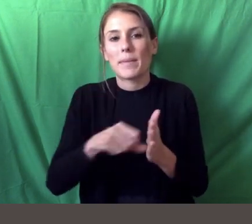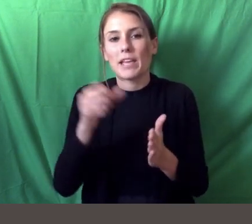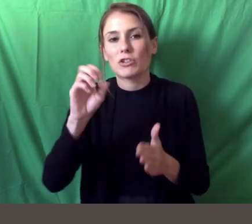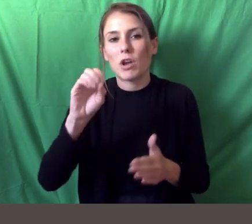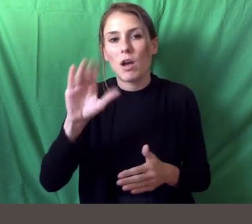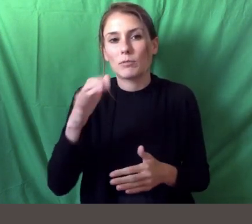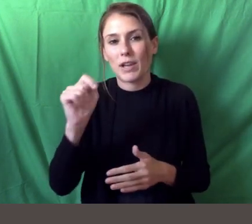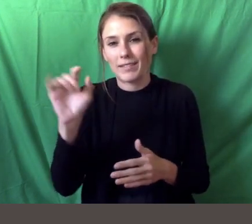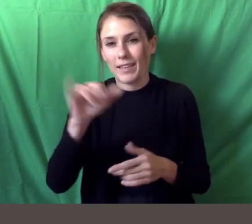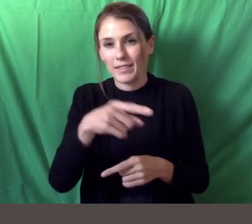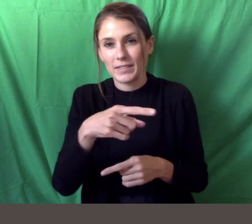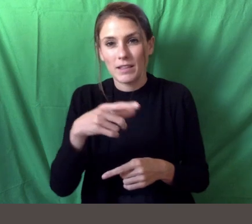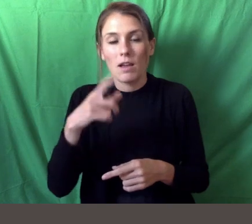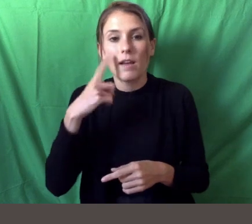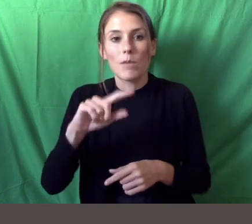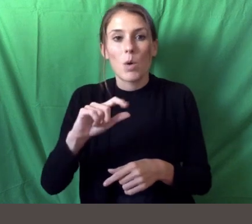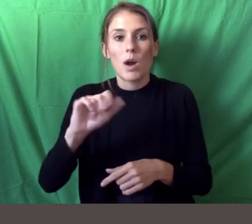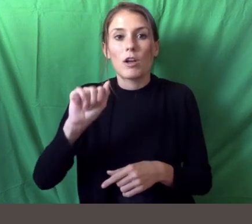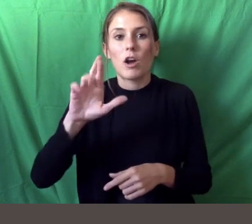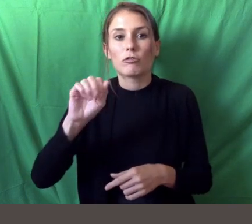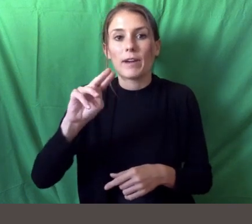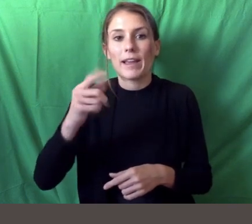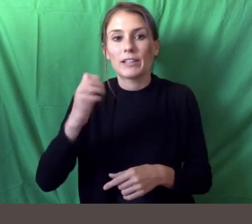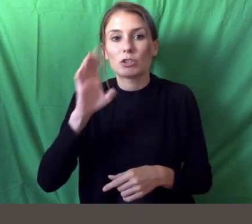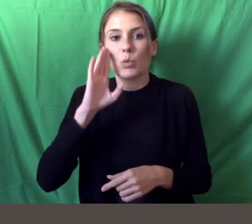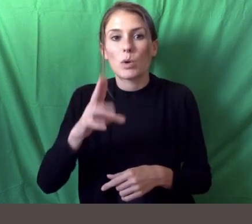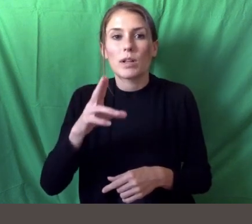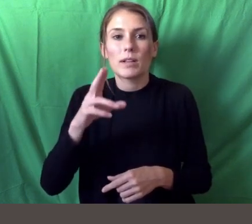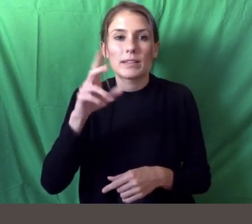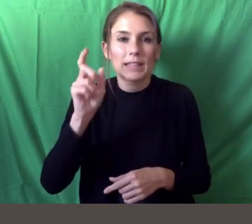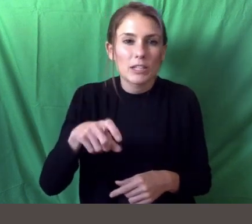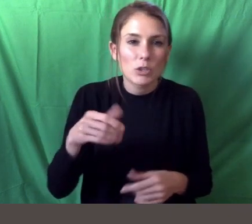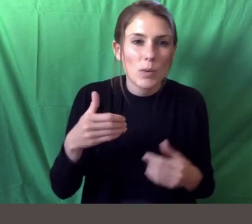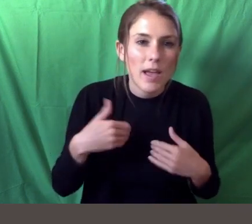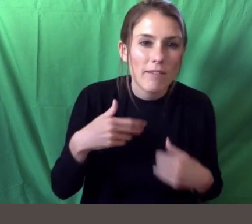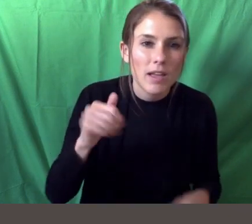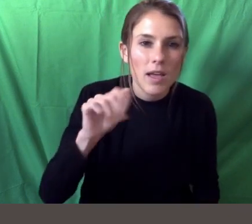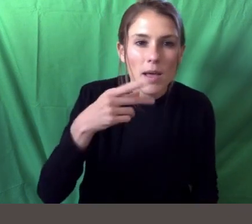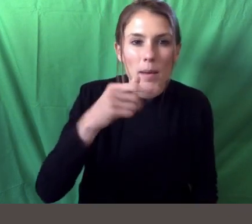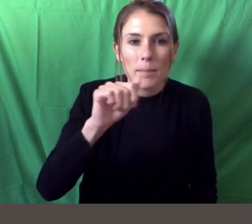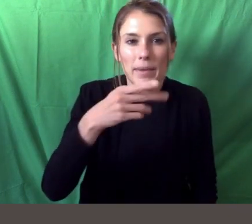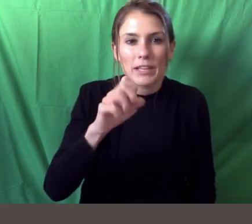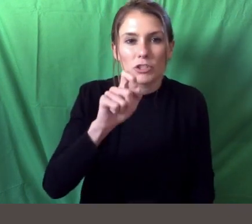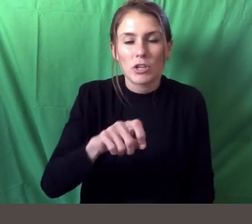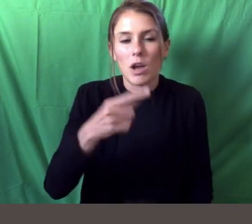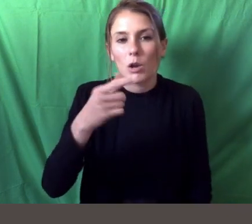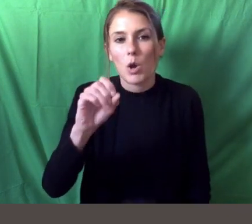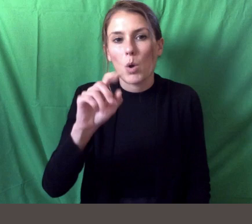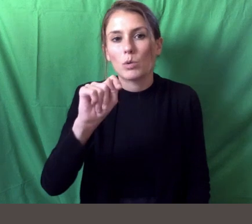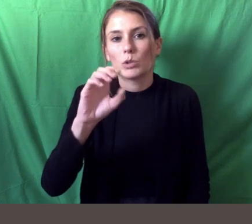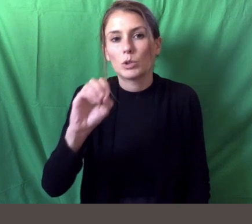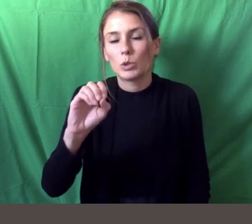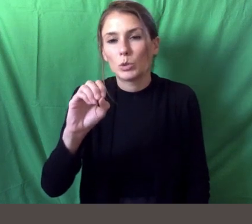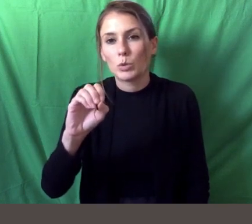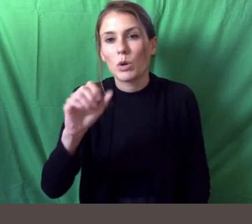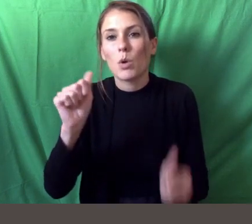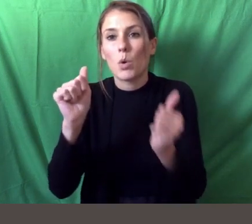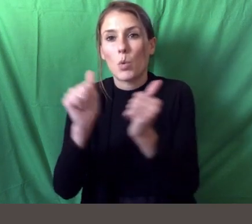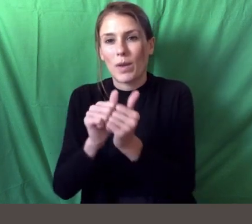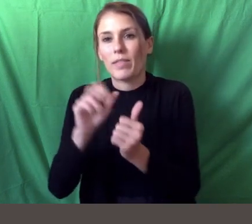For the Arrange step, we'll need to call page.goto with the target URL.